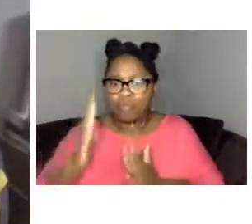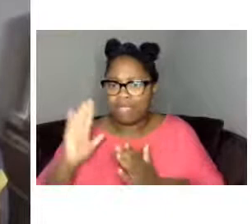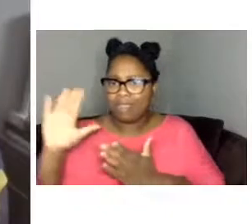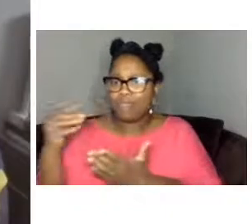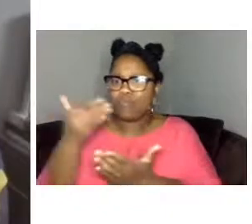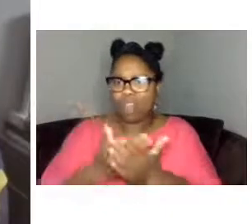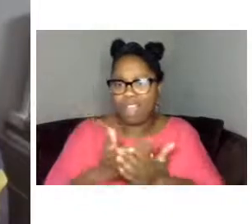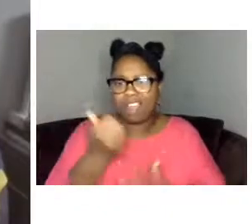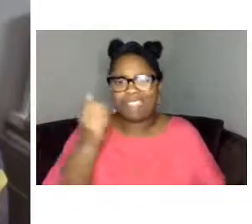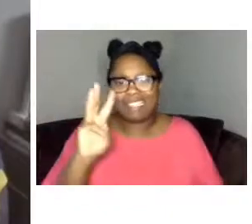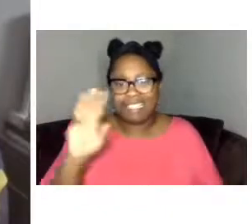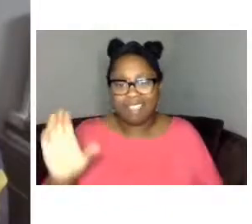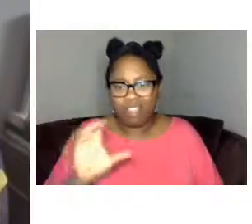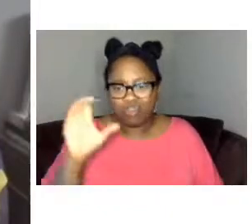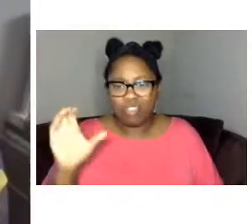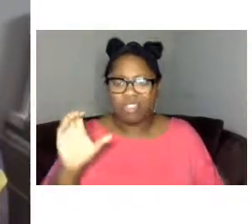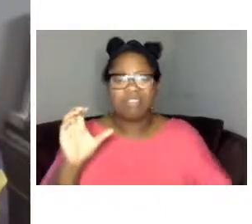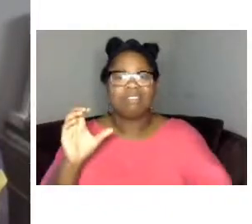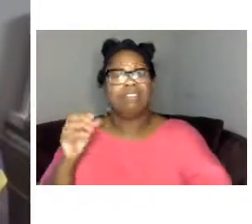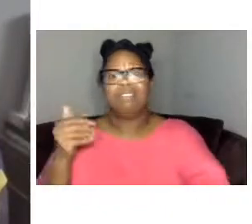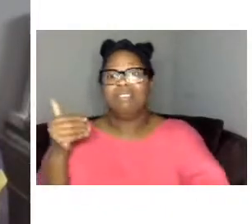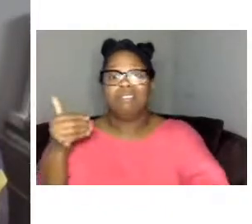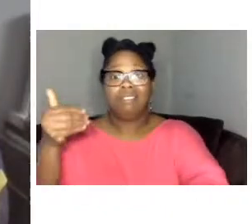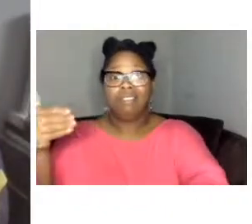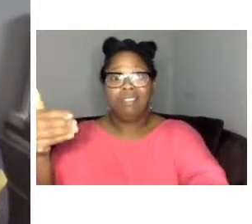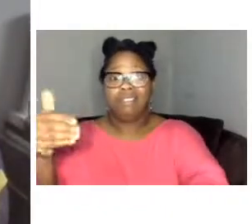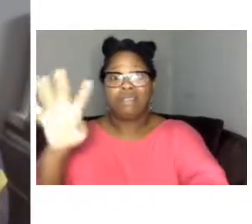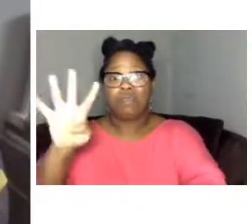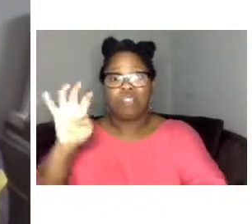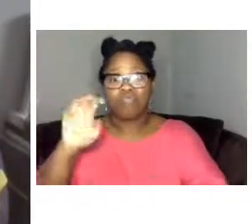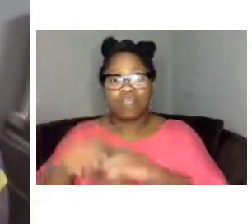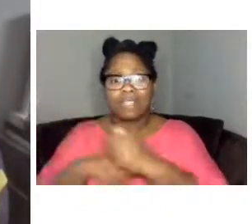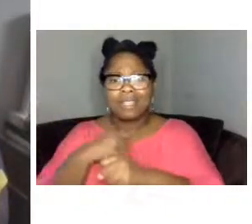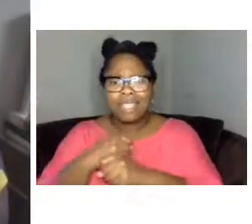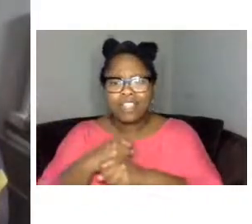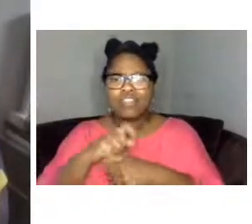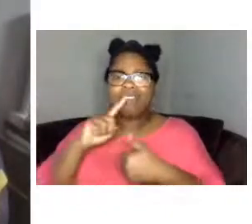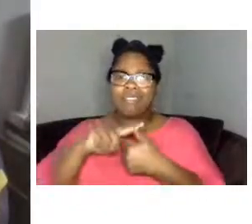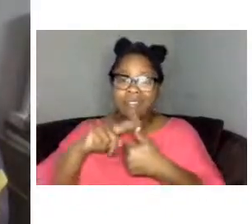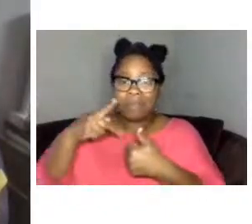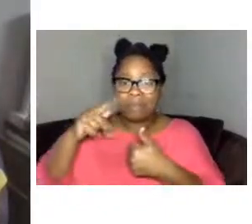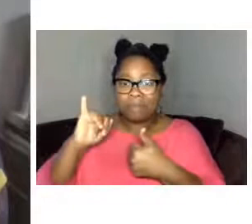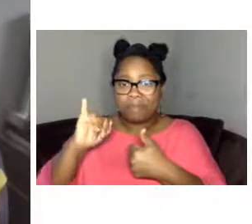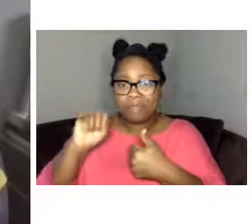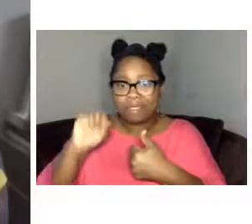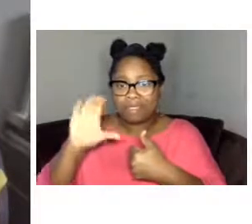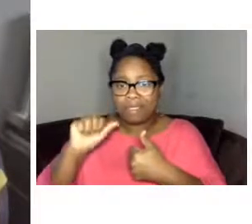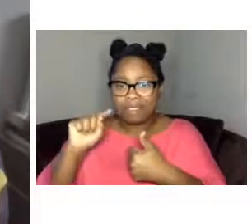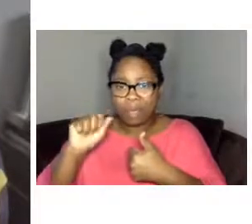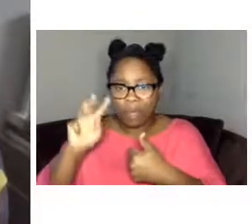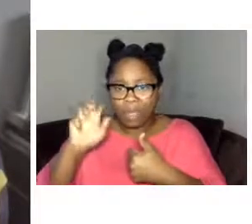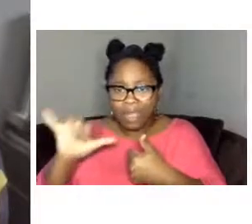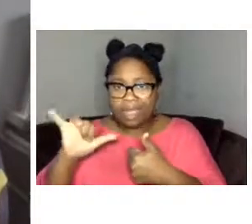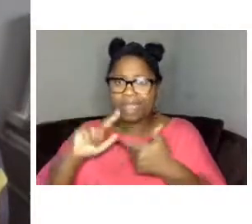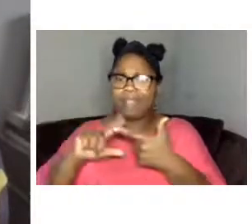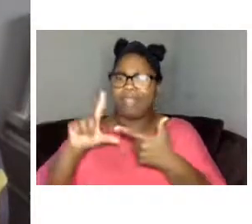Lenape and Susquehanna communities were decimated absorbed by larger villages or tribes and or